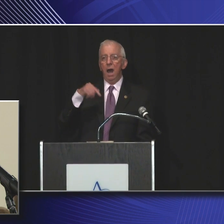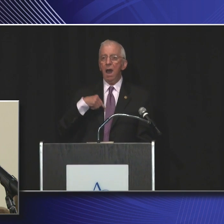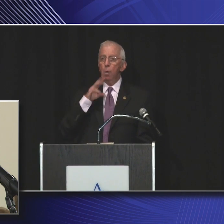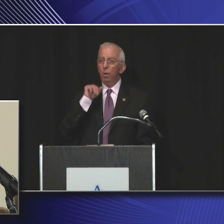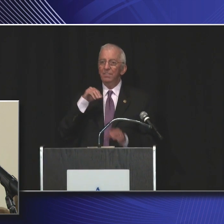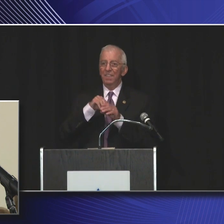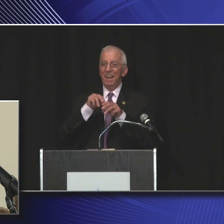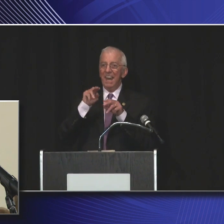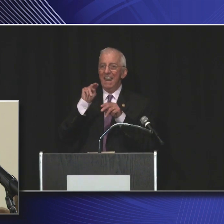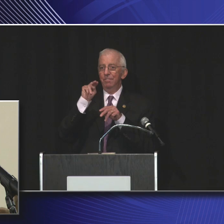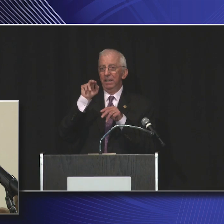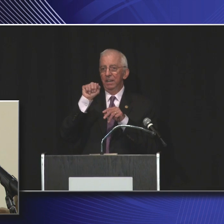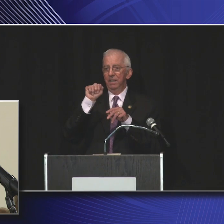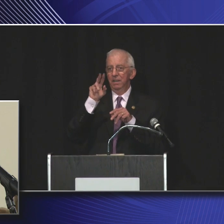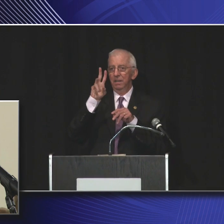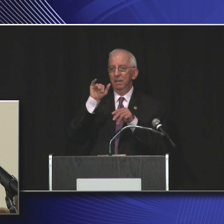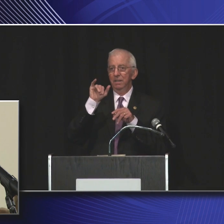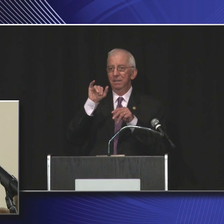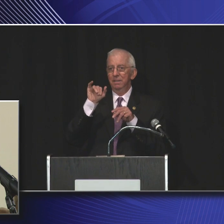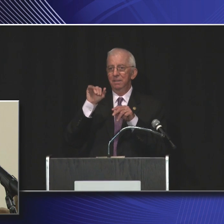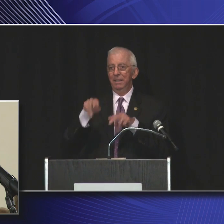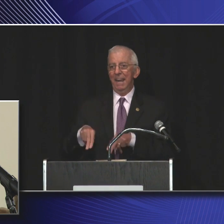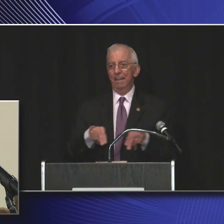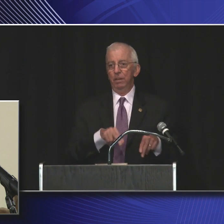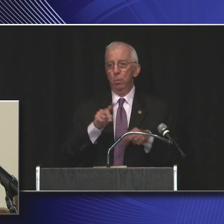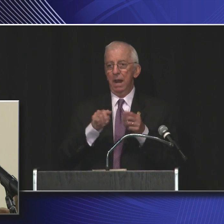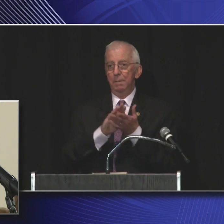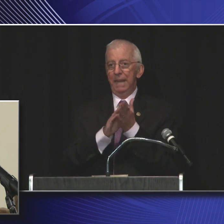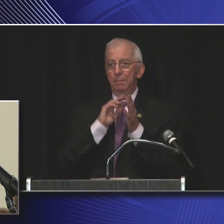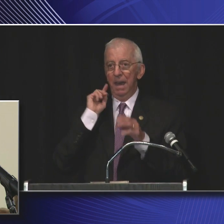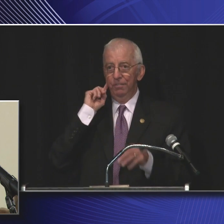I was in the Navy, the Navy when I became deaf.